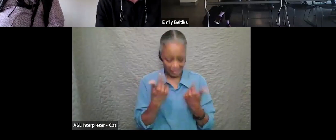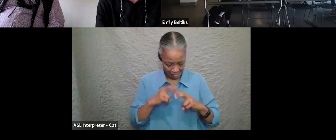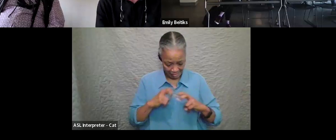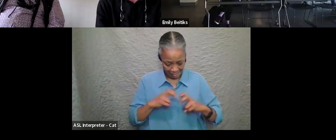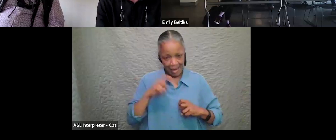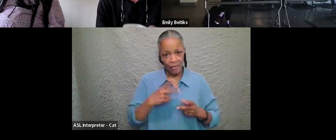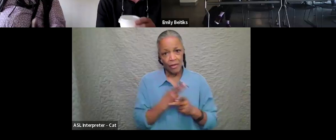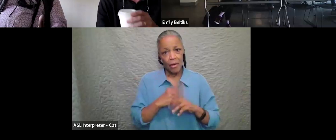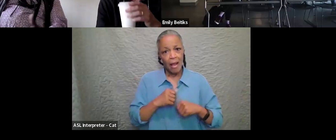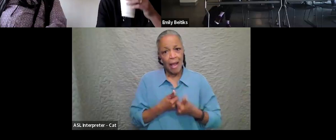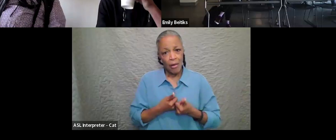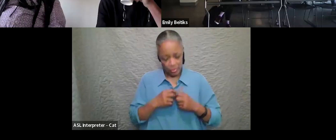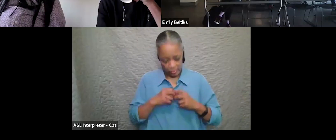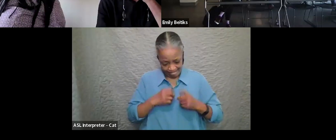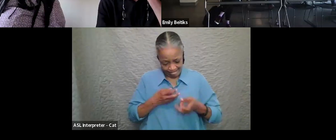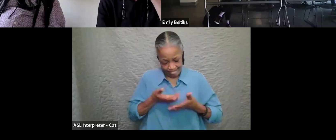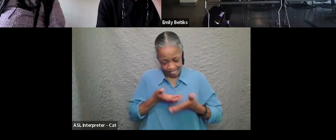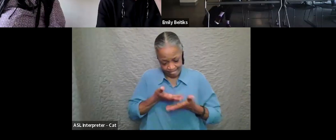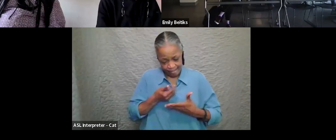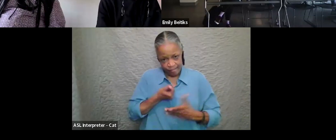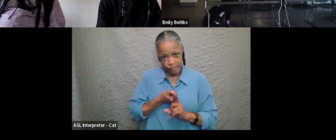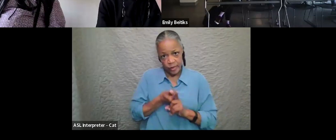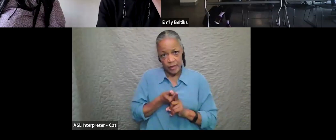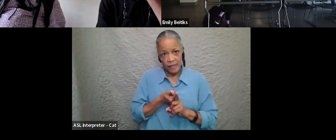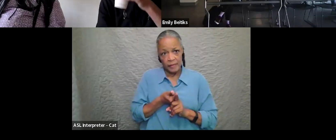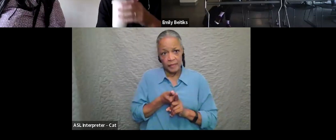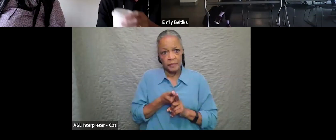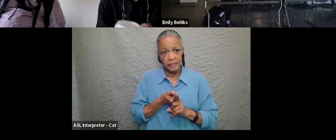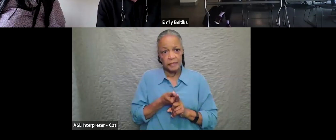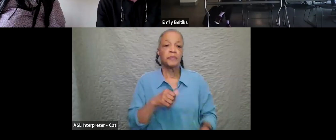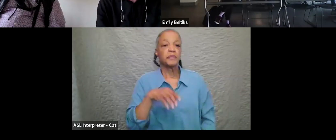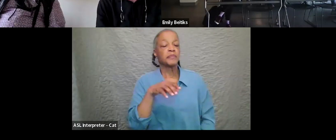If you don't mind me asking, like, where would you situate yourself in terms